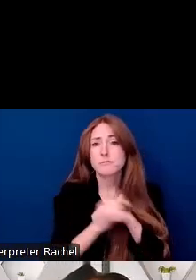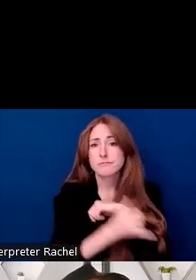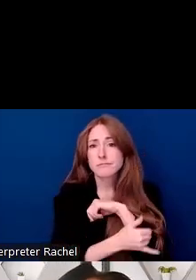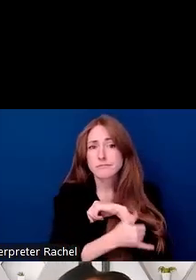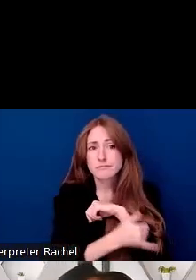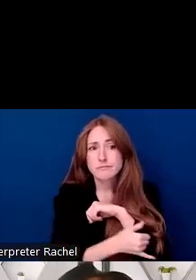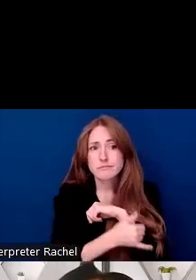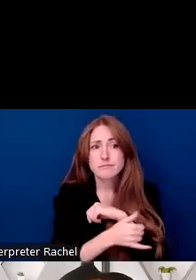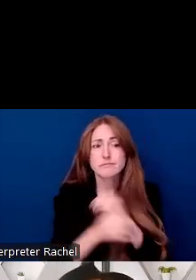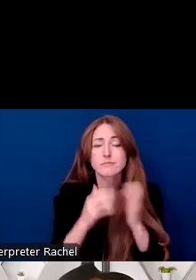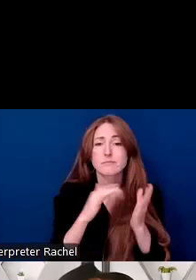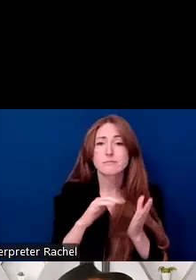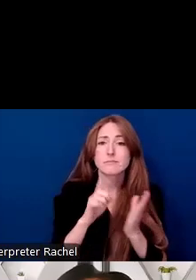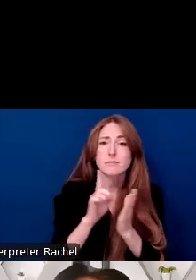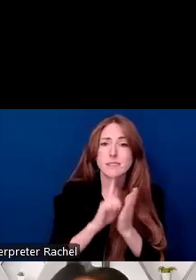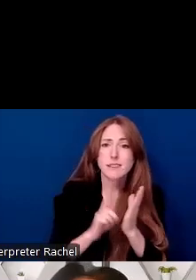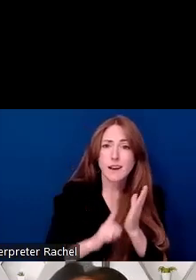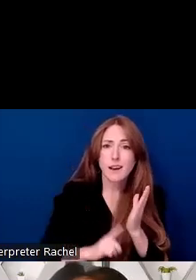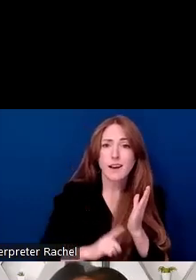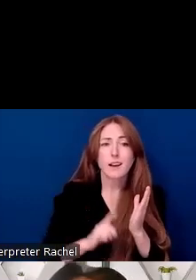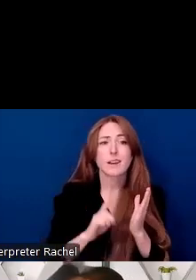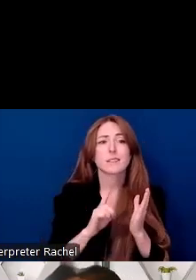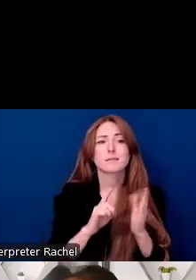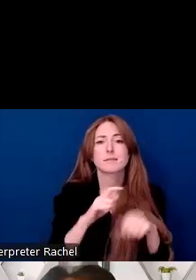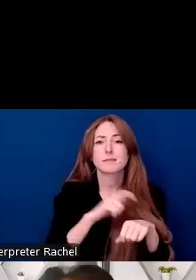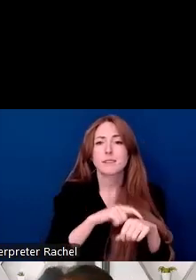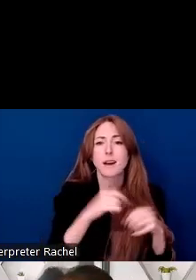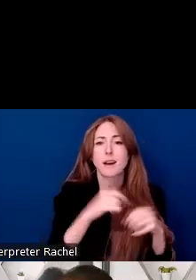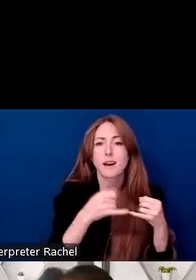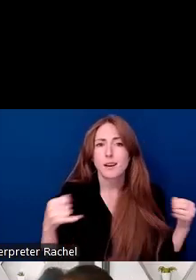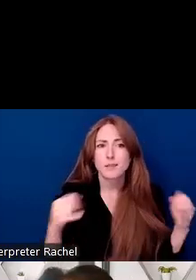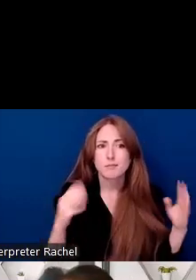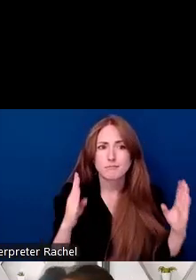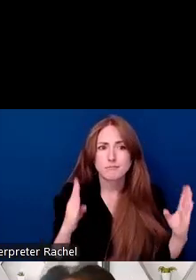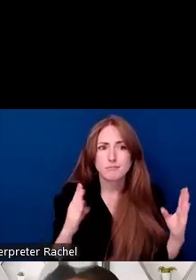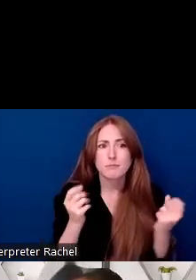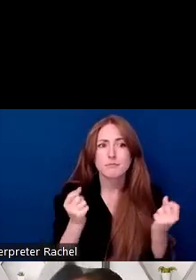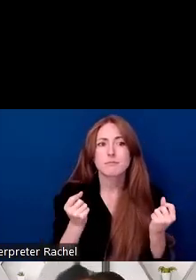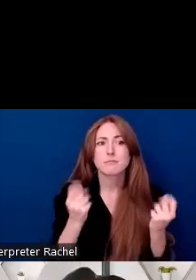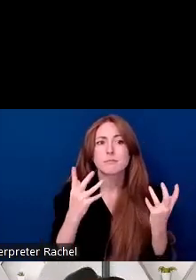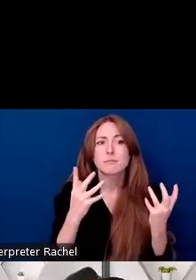number of study groups, number of follow-up points, and number of outcomes. And also,